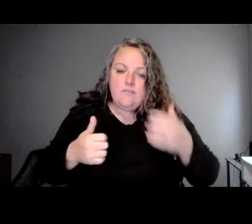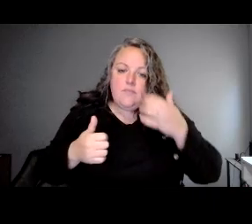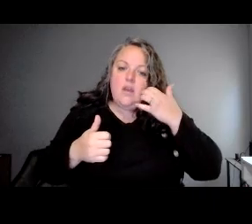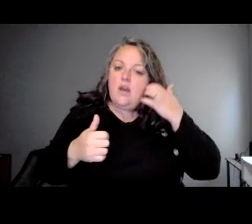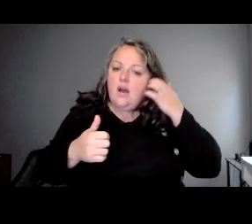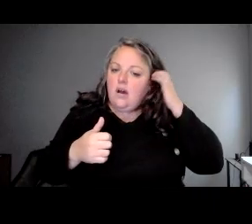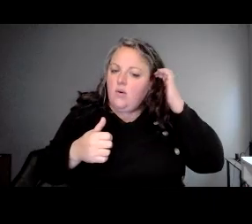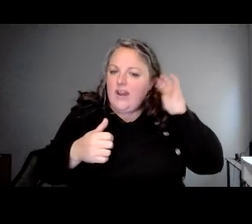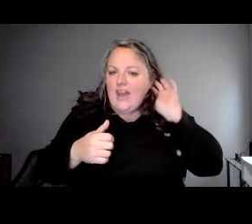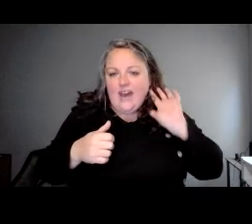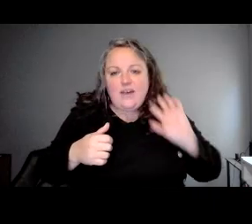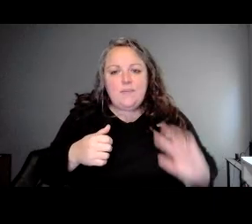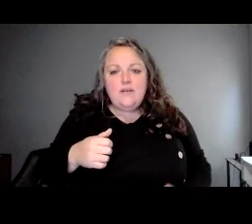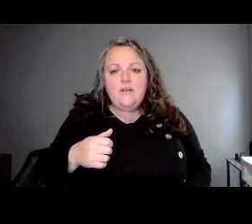[Franly] Oh, an app.